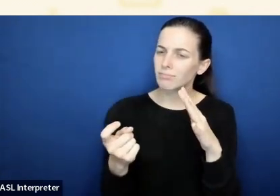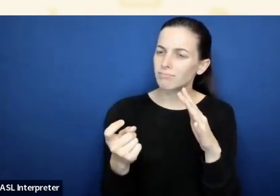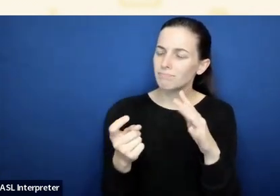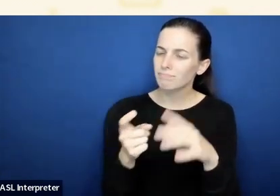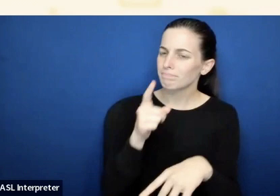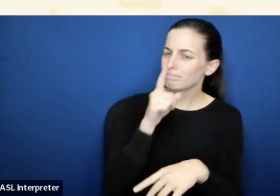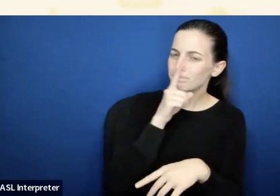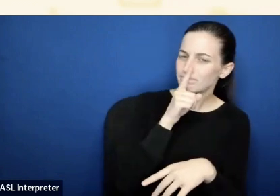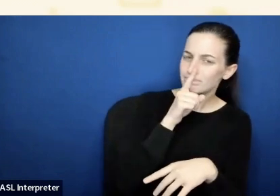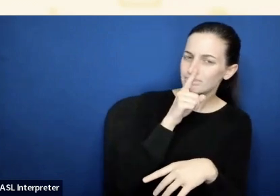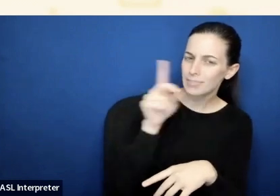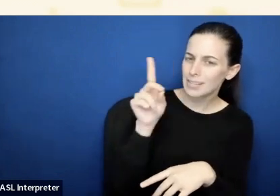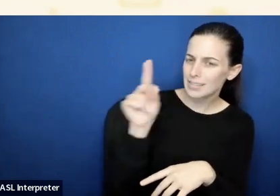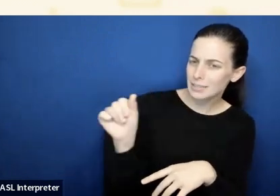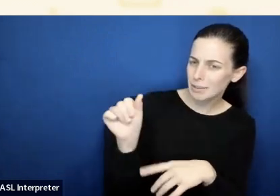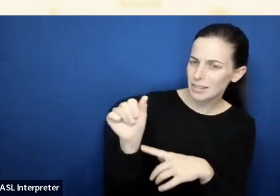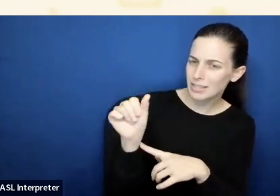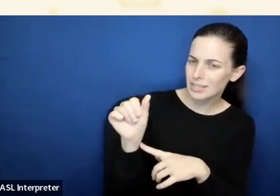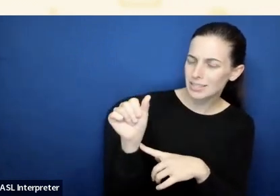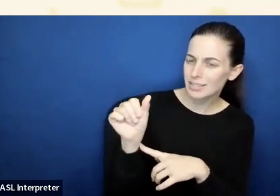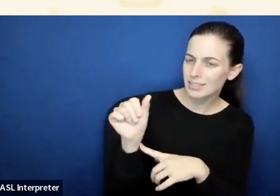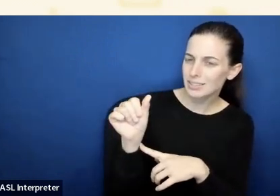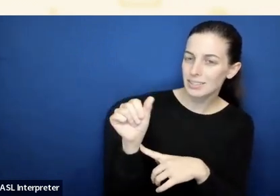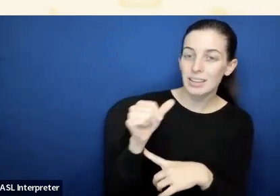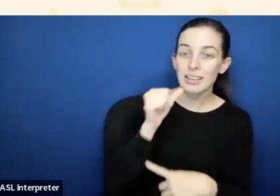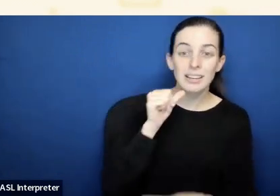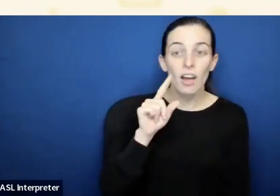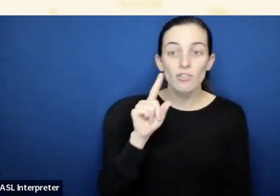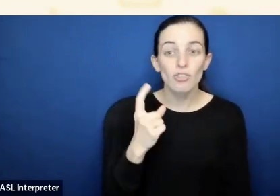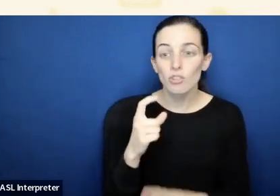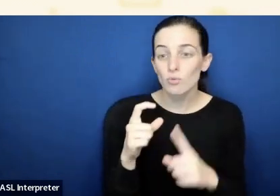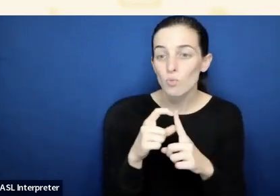This question is not just words, It's an invitation to explore